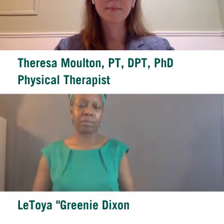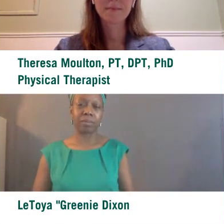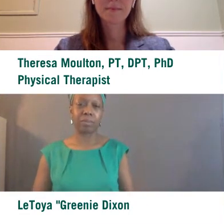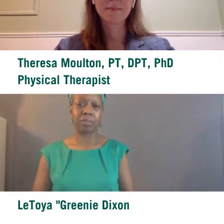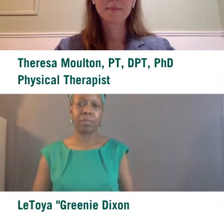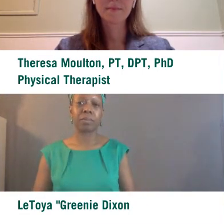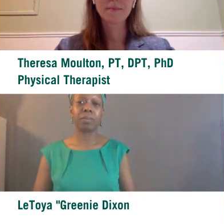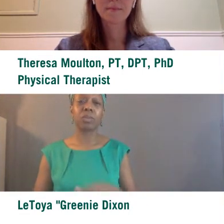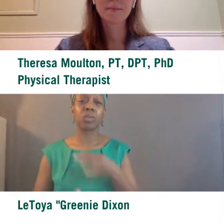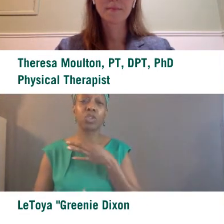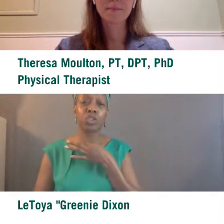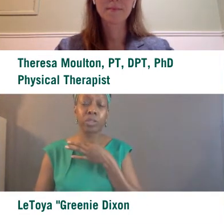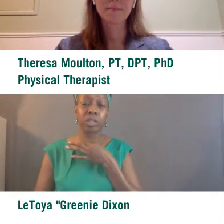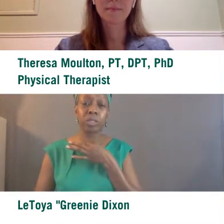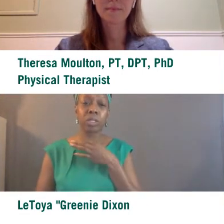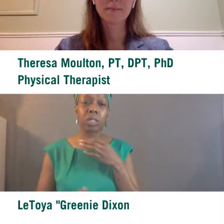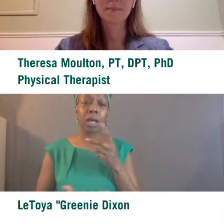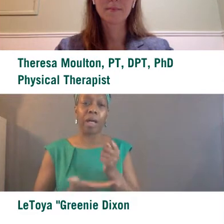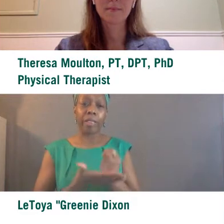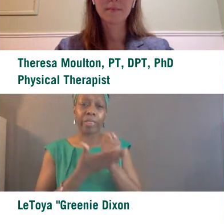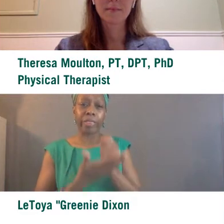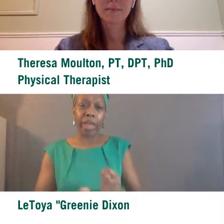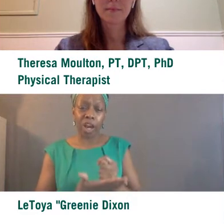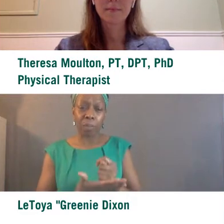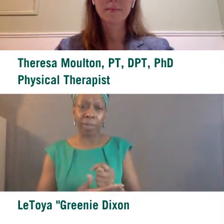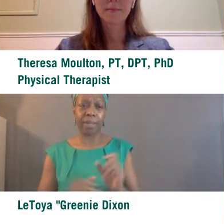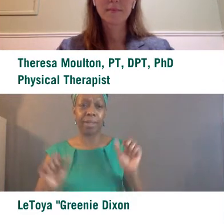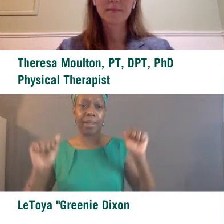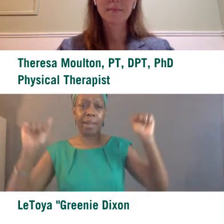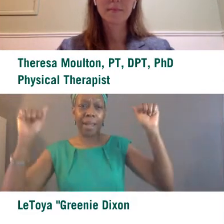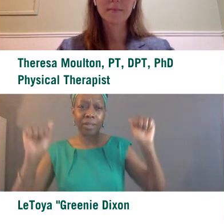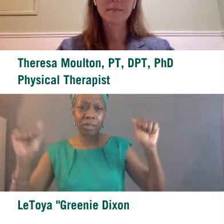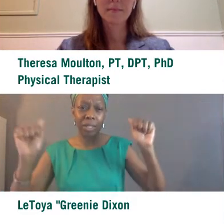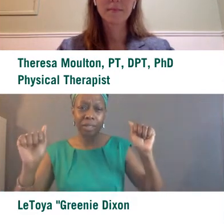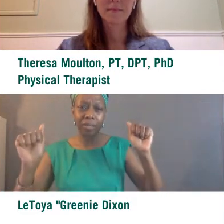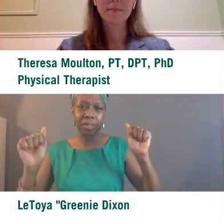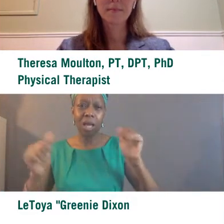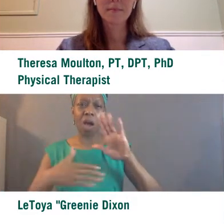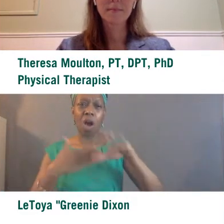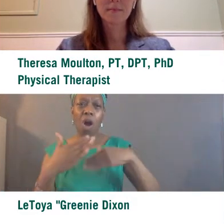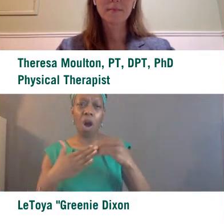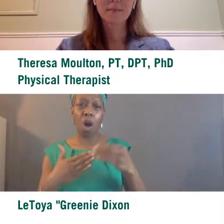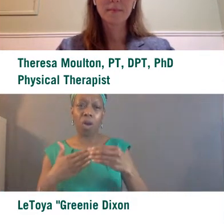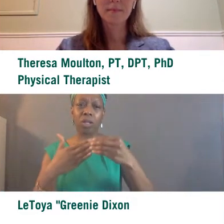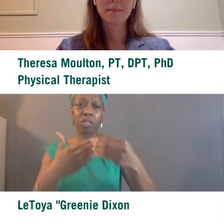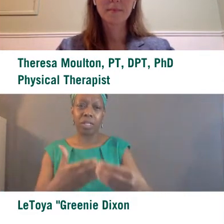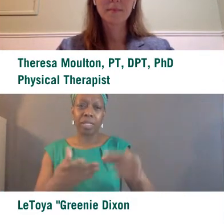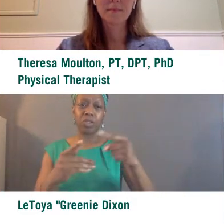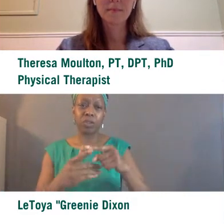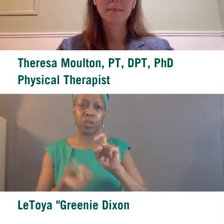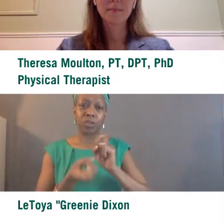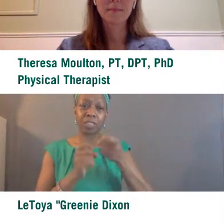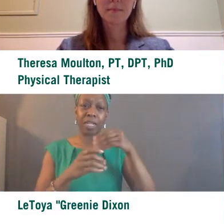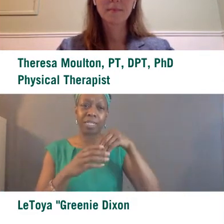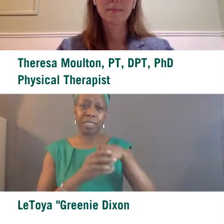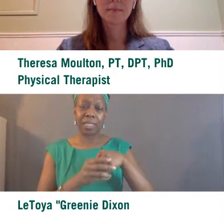and all these different things that we've spoken about with movement. Is that leading to changes in the muscle or is it leading to changes in the brain.